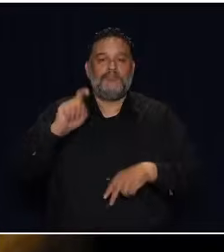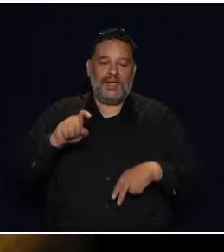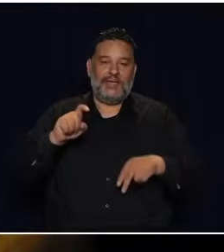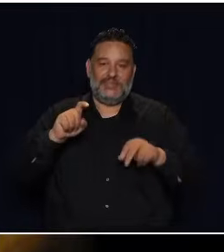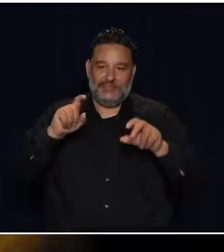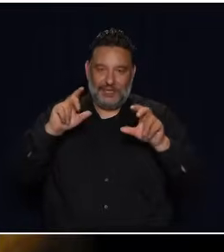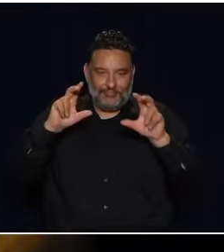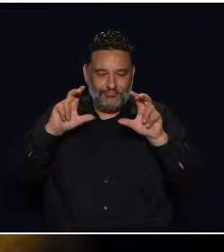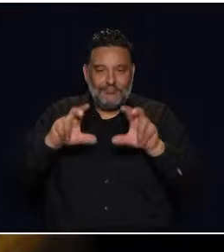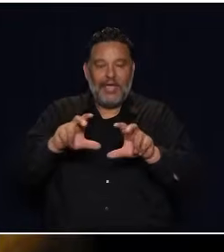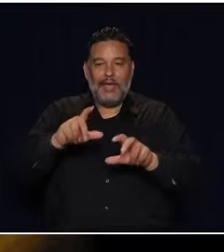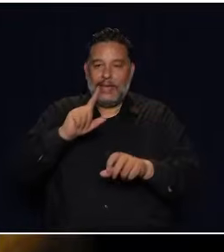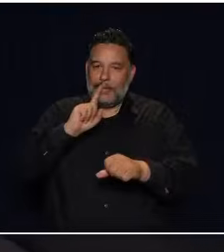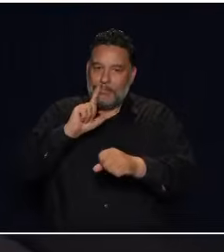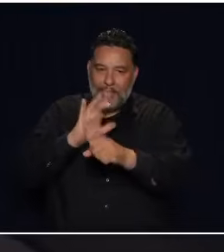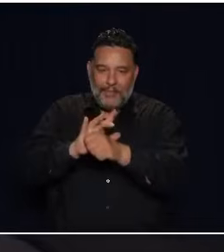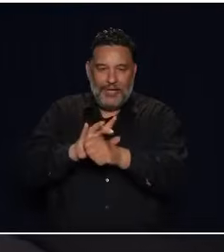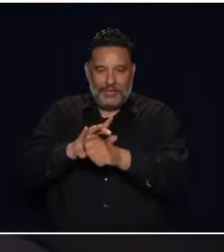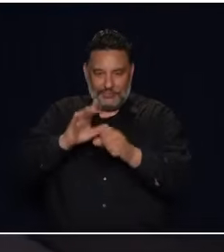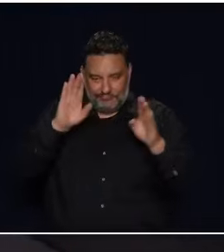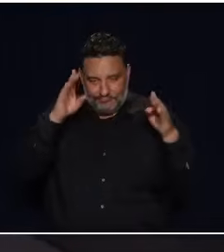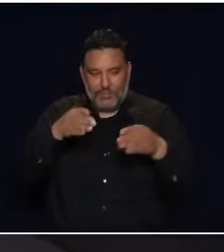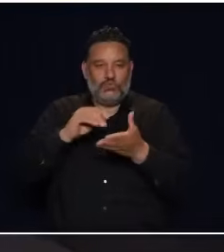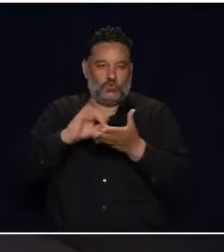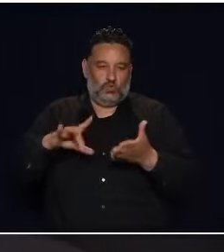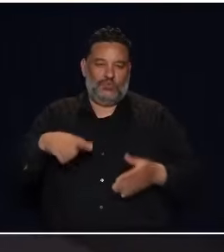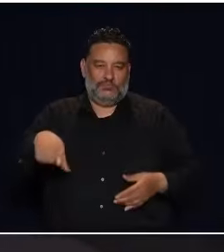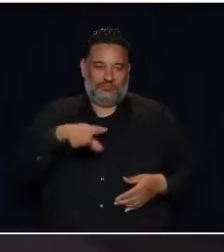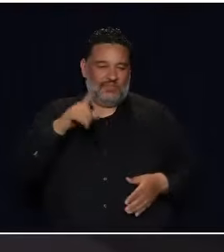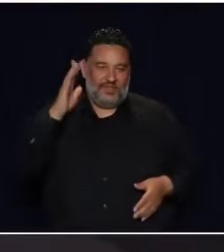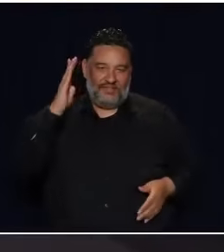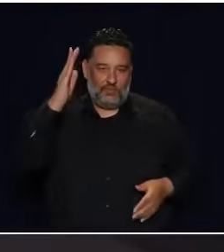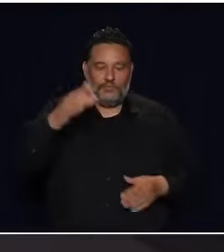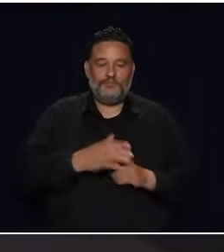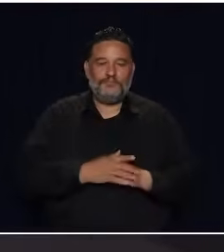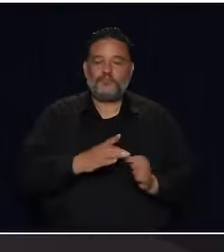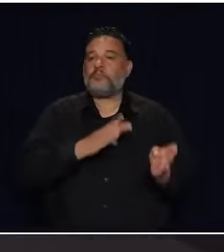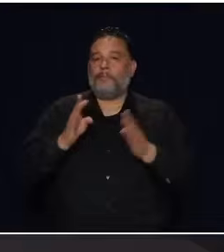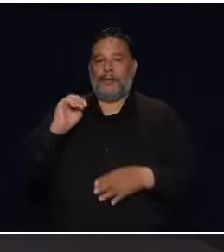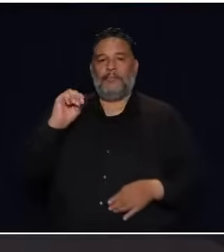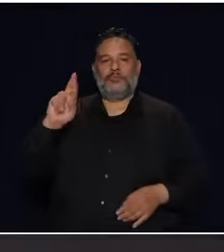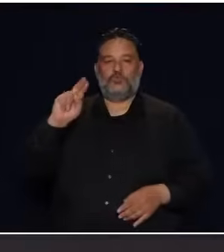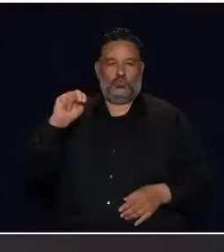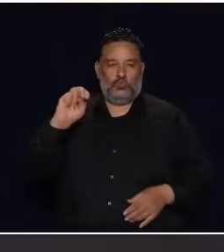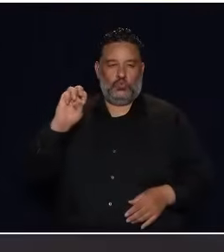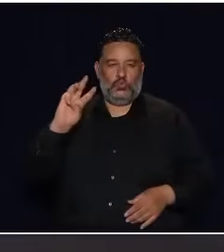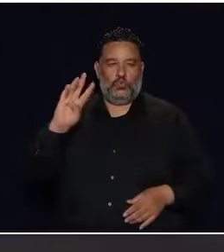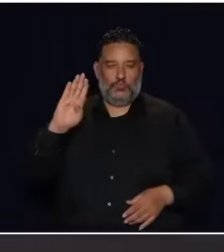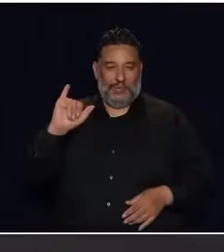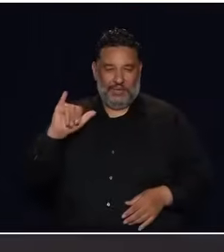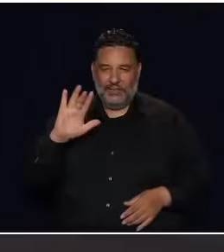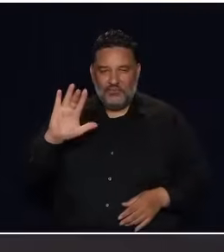STARTS WITH AN INVESTMENT AND A COMMITMENT TO STUDENTS AND TO THEIR FUTURE.